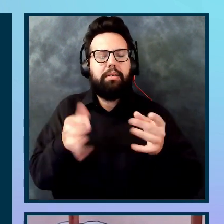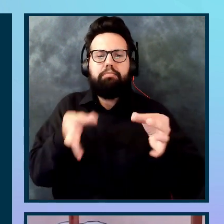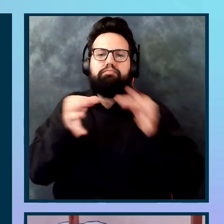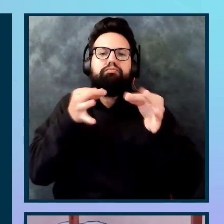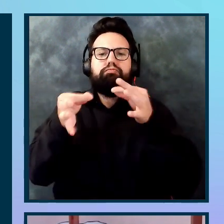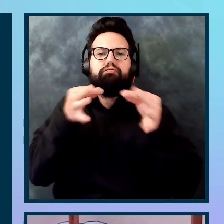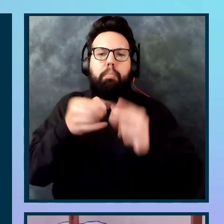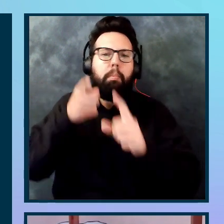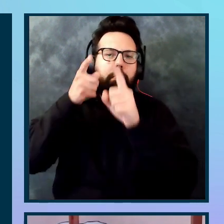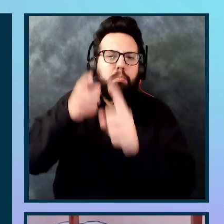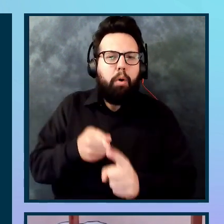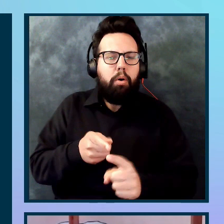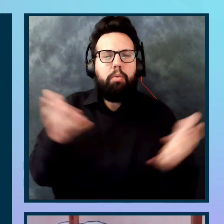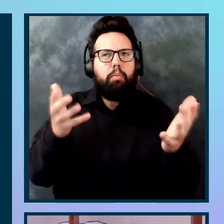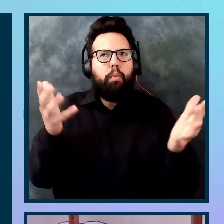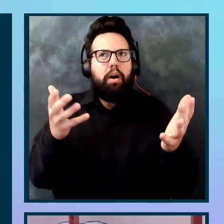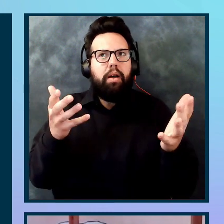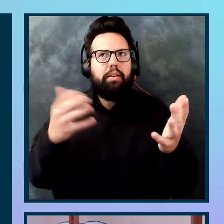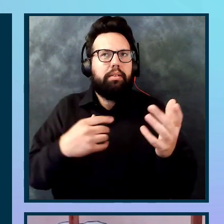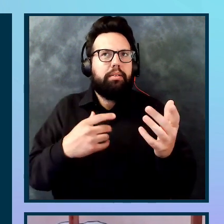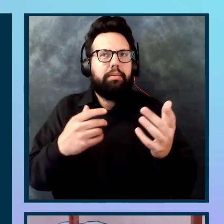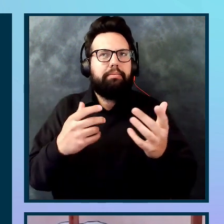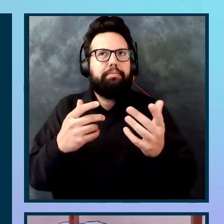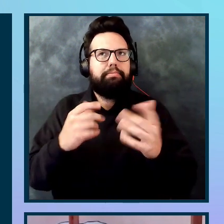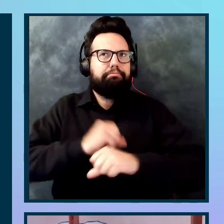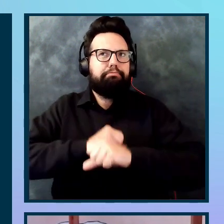The scenario contains the acceptance criteria,